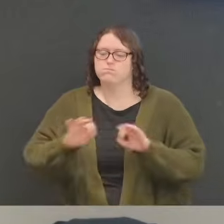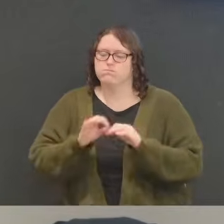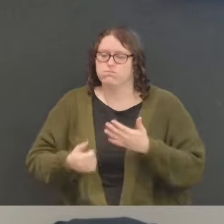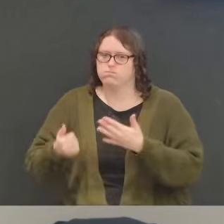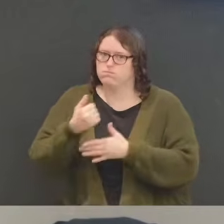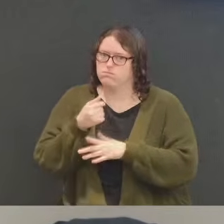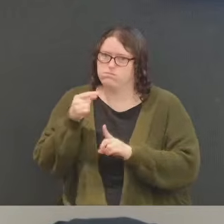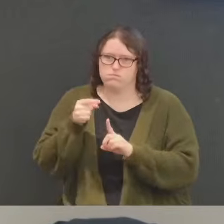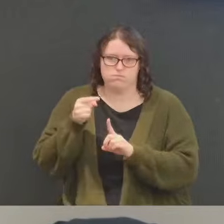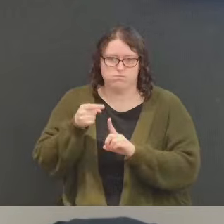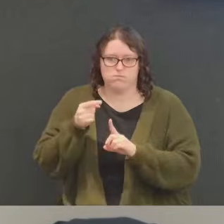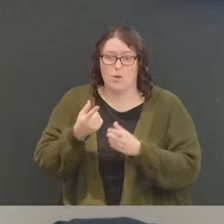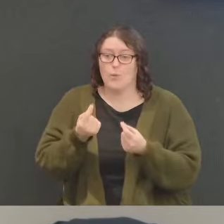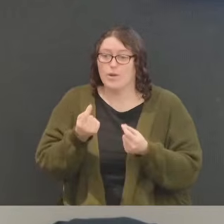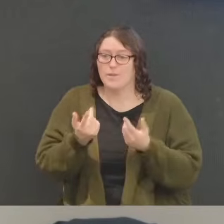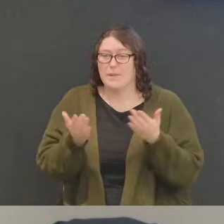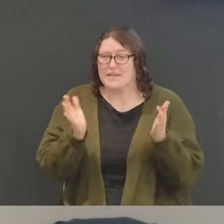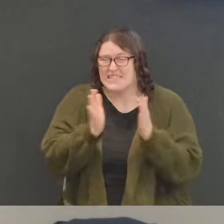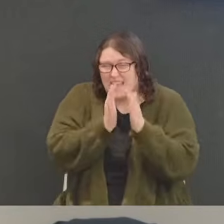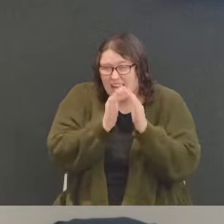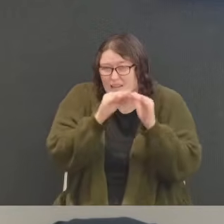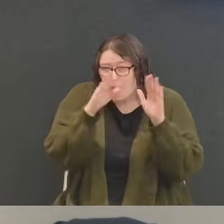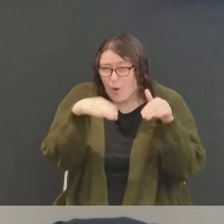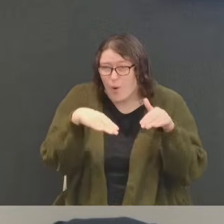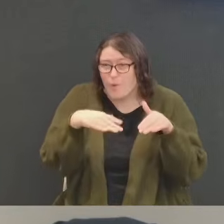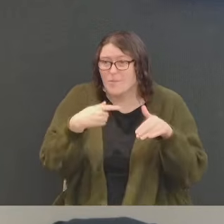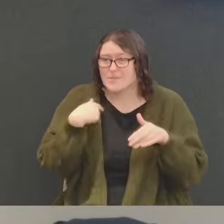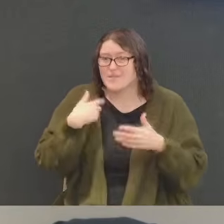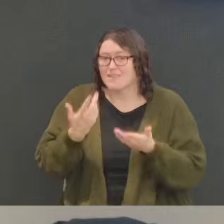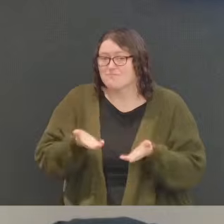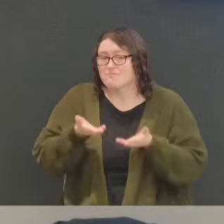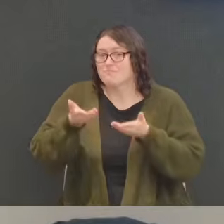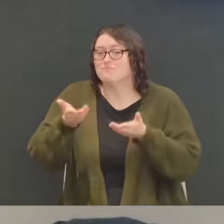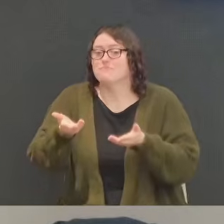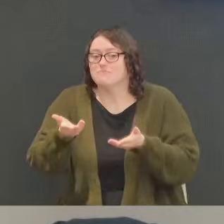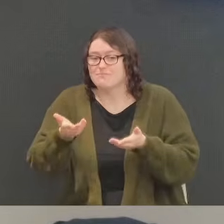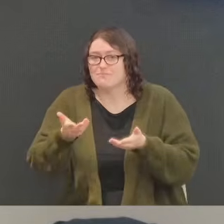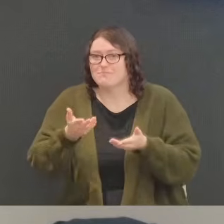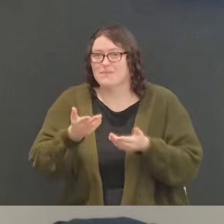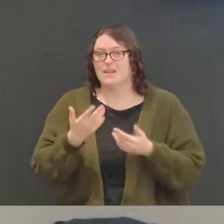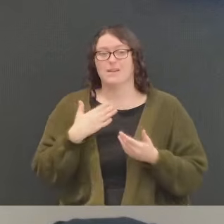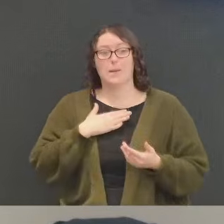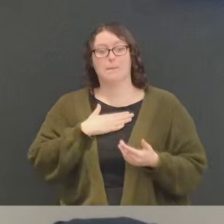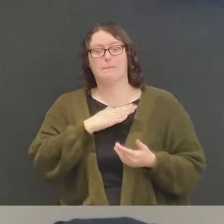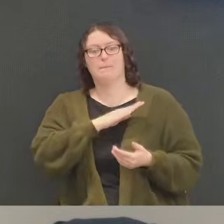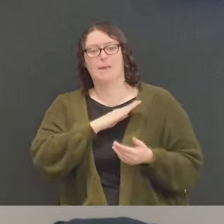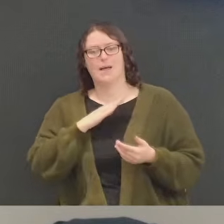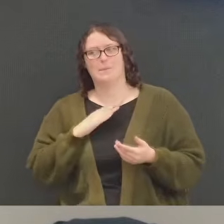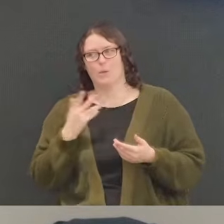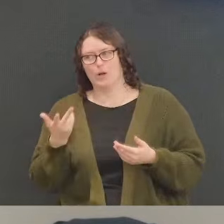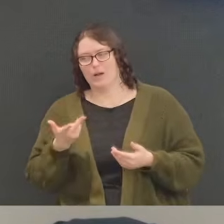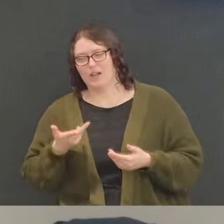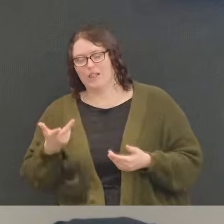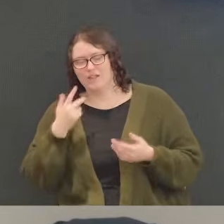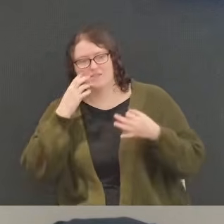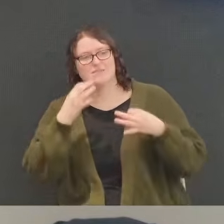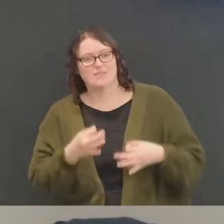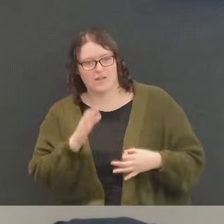to do? Tiny homes is what I introduced and and my board decided that they would allocate a million